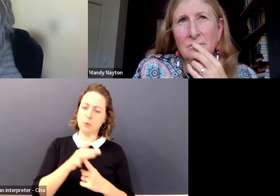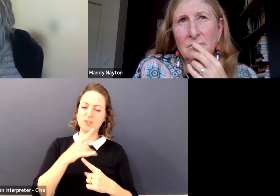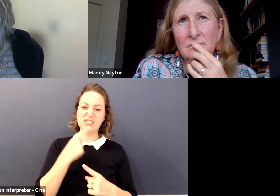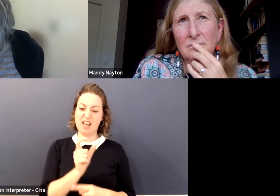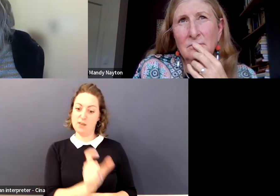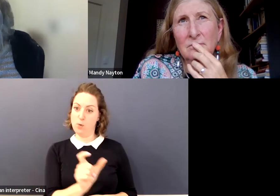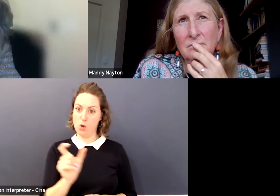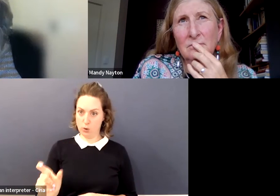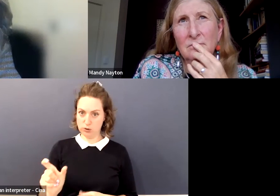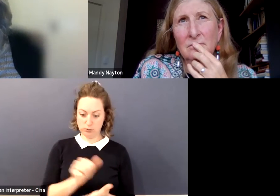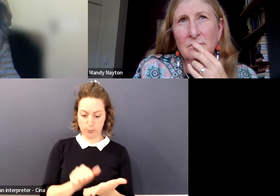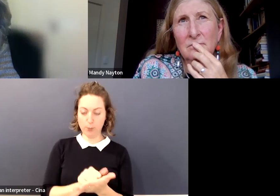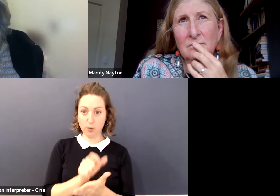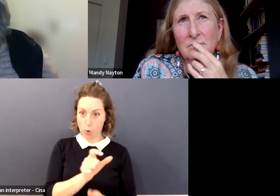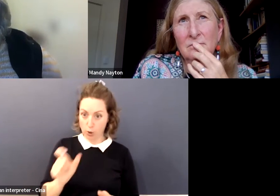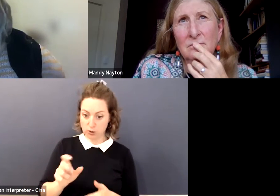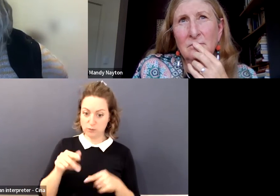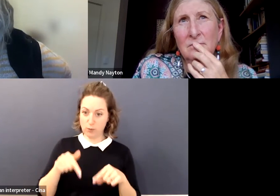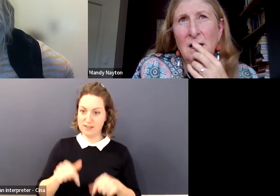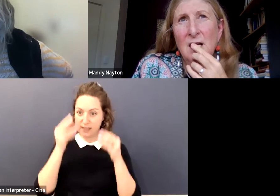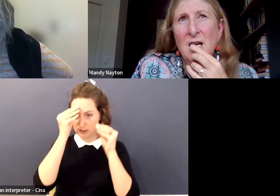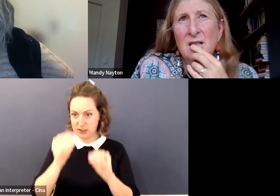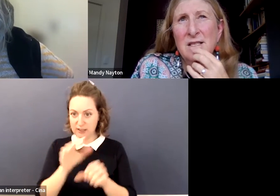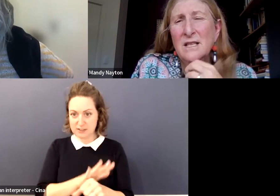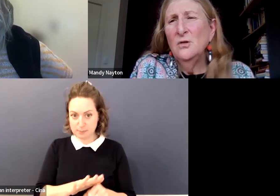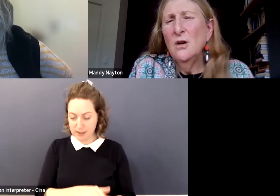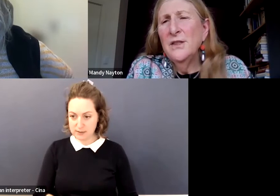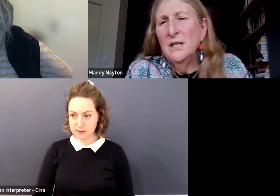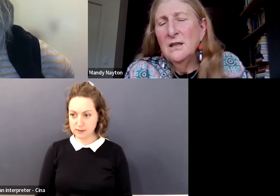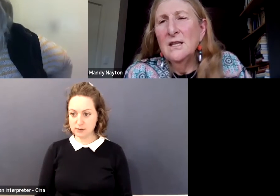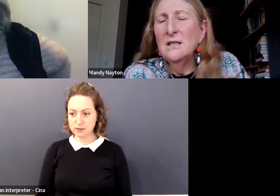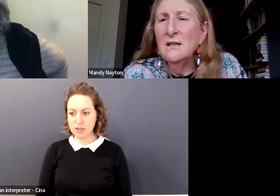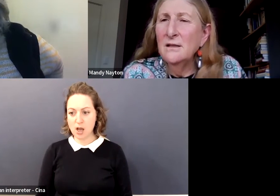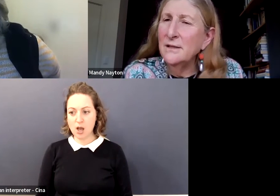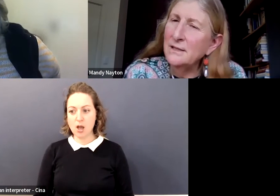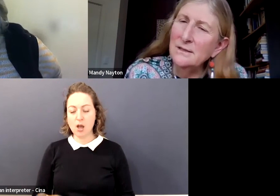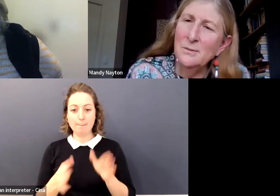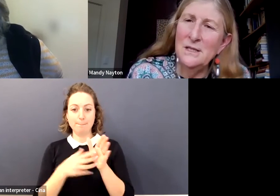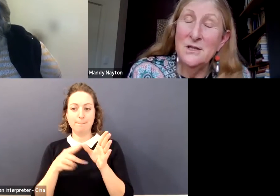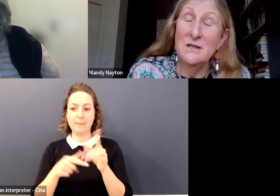of education in this education space? MANDY: Yeah, look, I think that it... Oh,